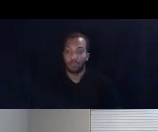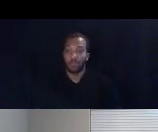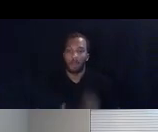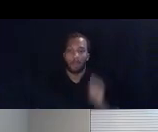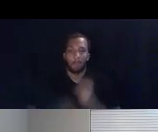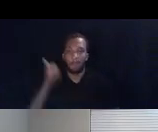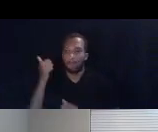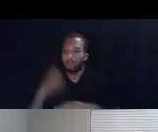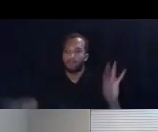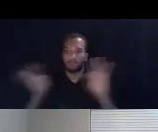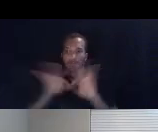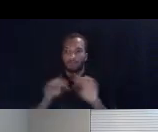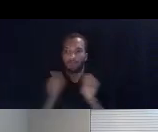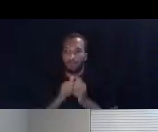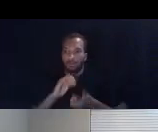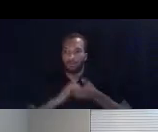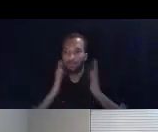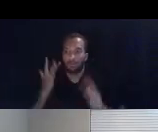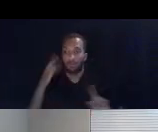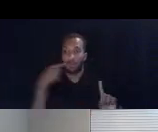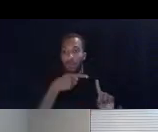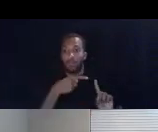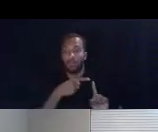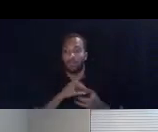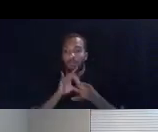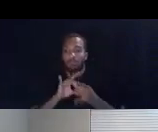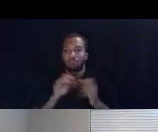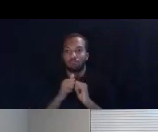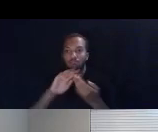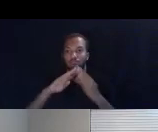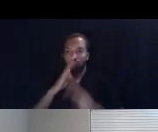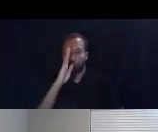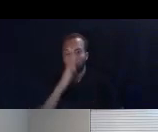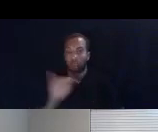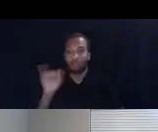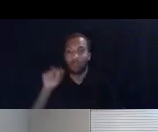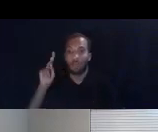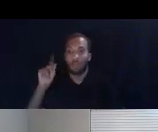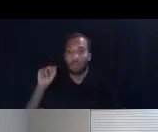with community based partners, such as Alicia shared and Kamesha with hosting different spaces.